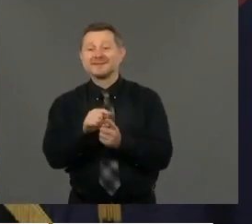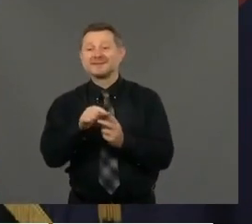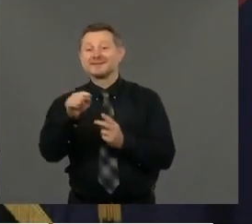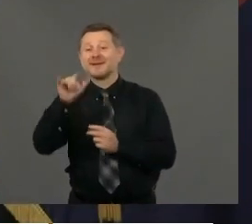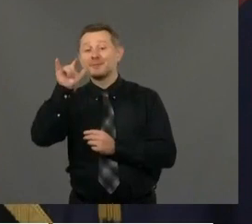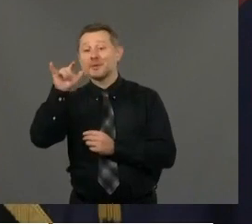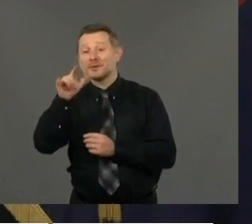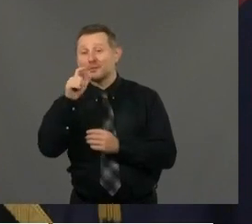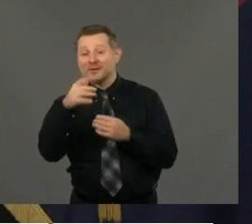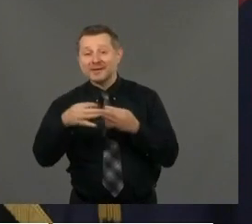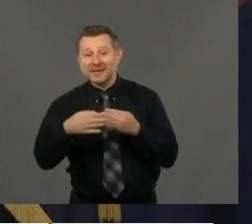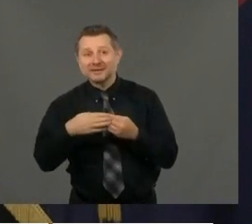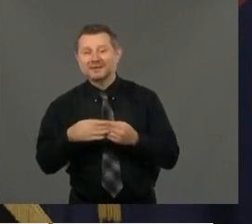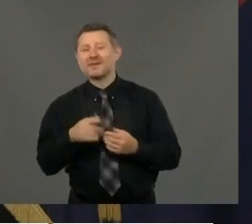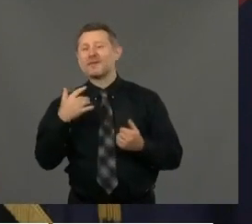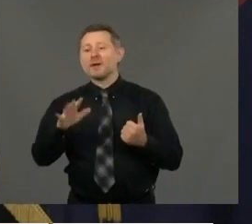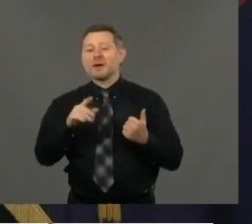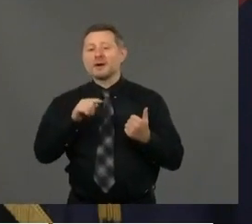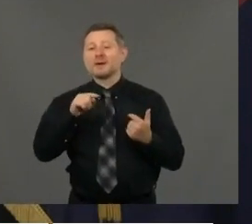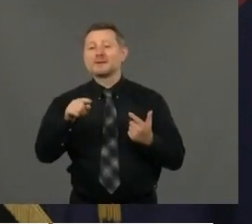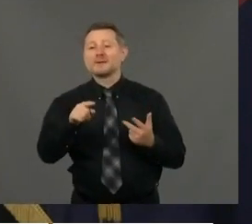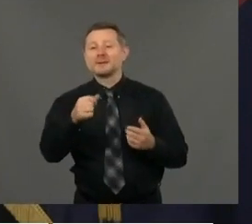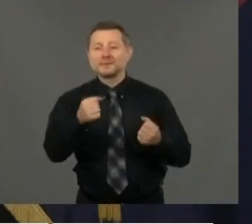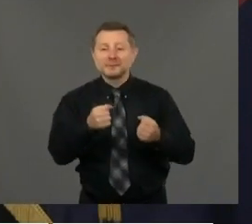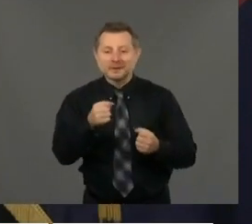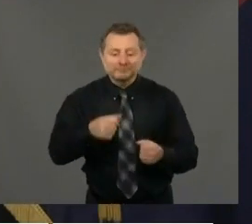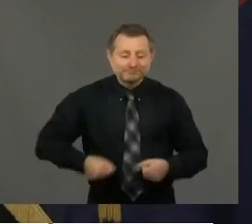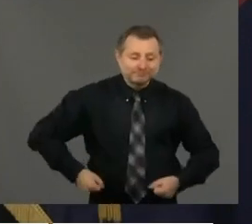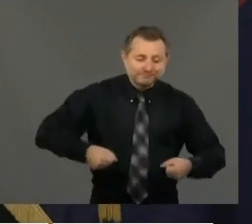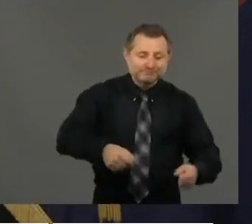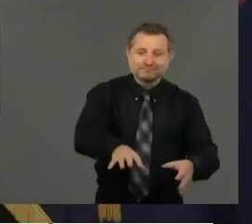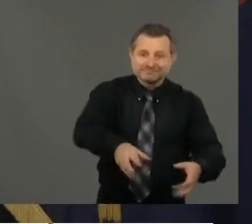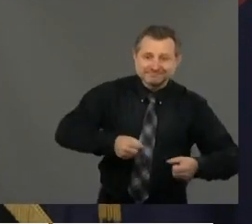FIRST CASE, WHAT UBER DID SHE